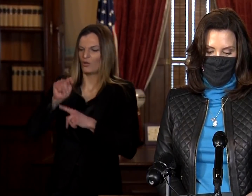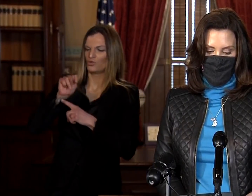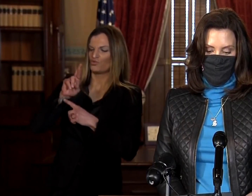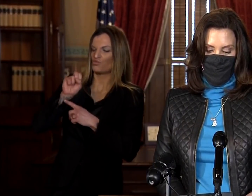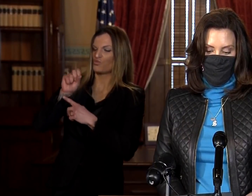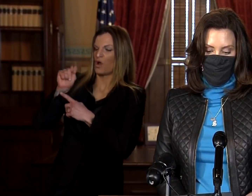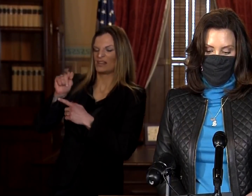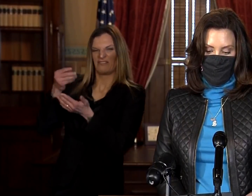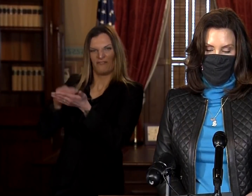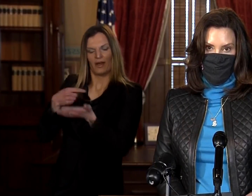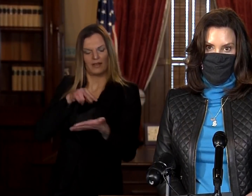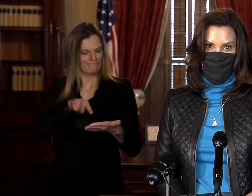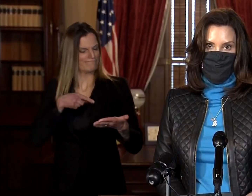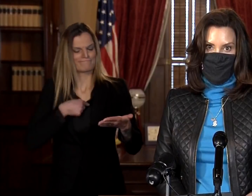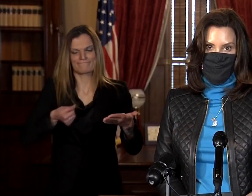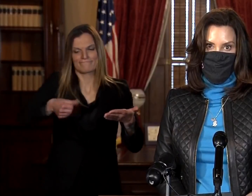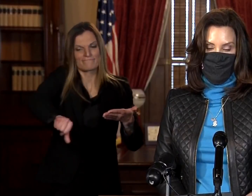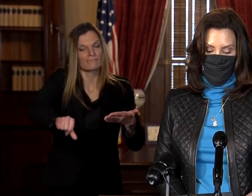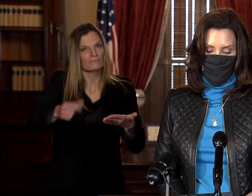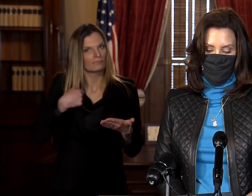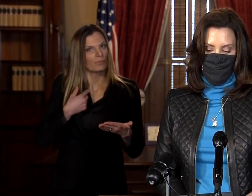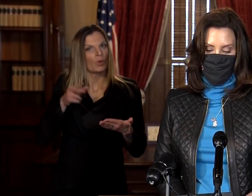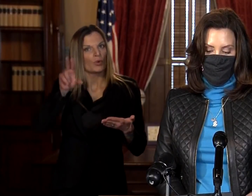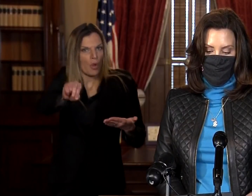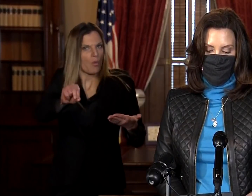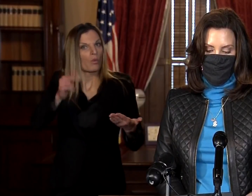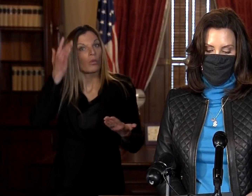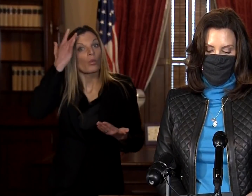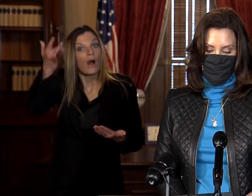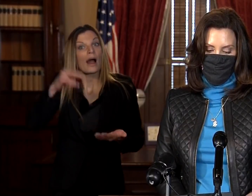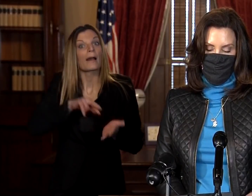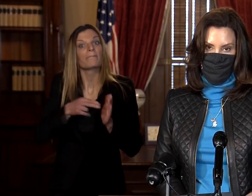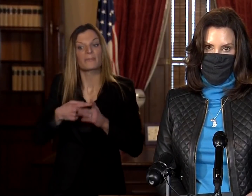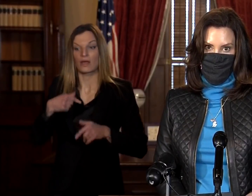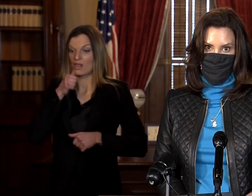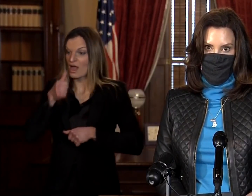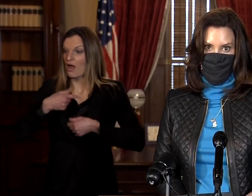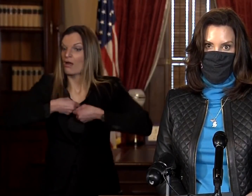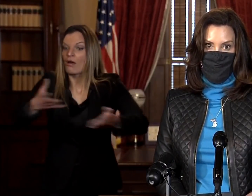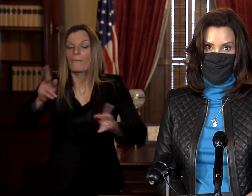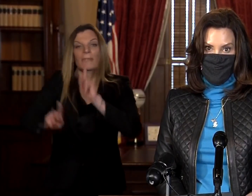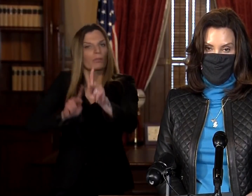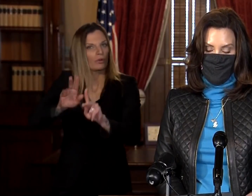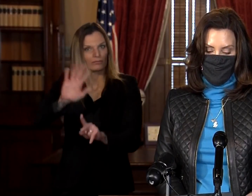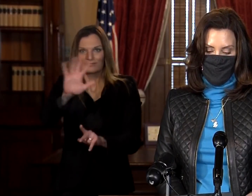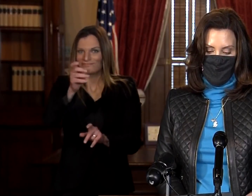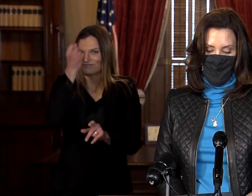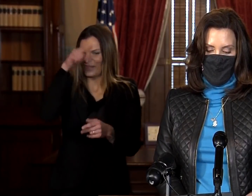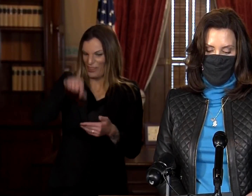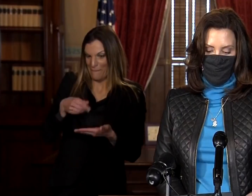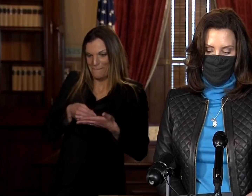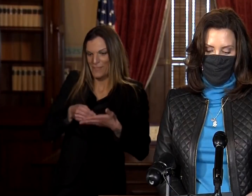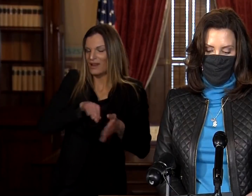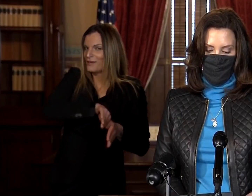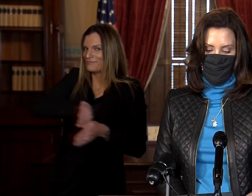Be very clear. This will not impact individual This will not impact individual workers. workers. General fund dollars have got to General fund dollars have got to be used to fund essential